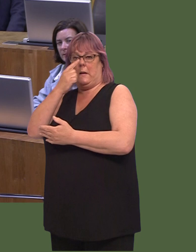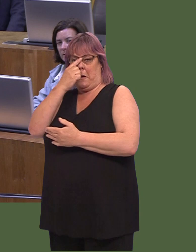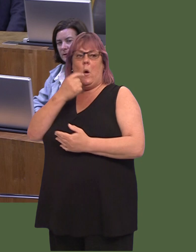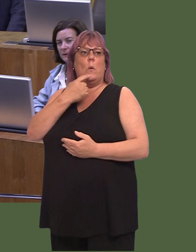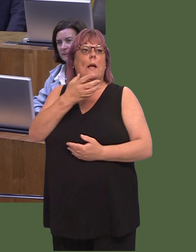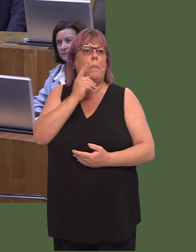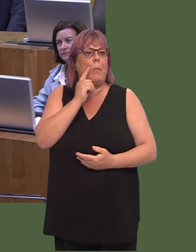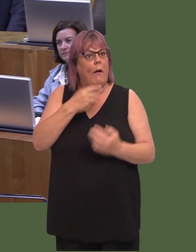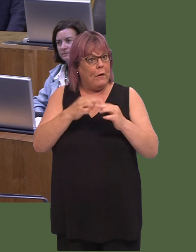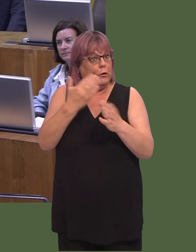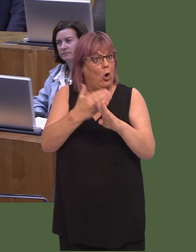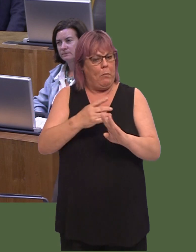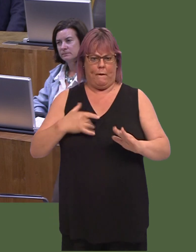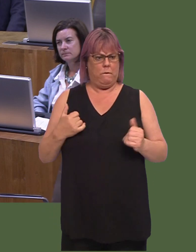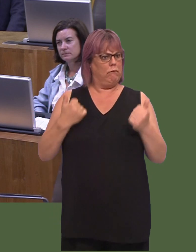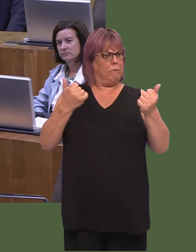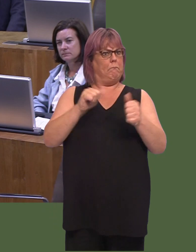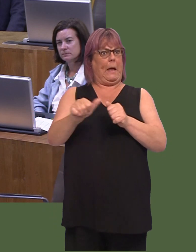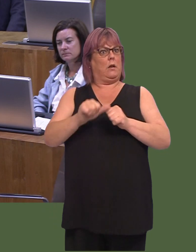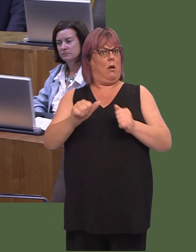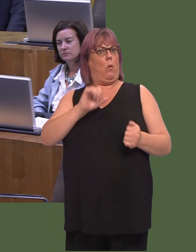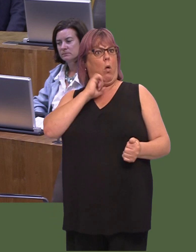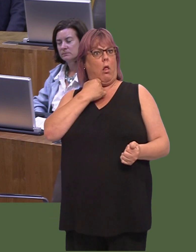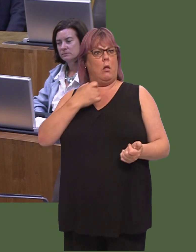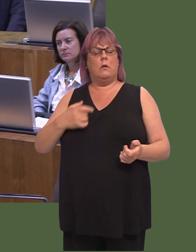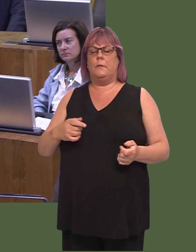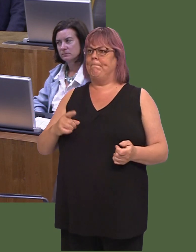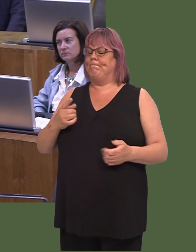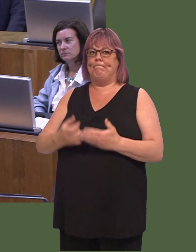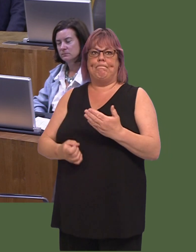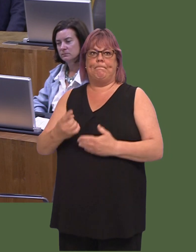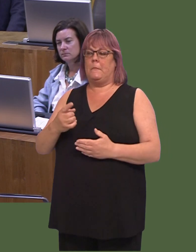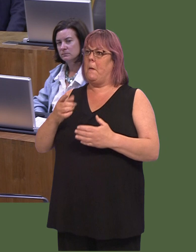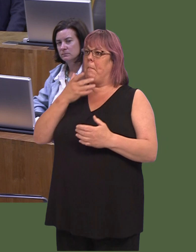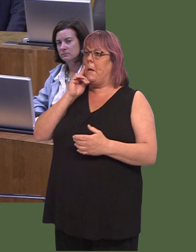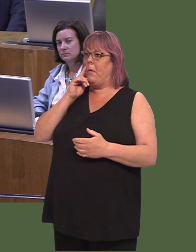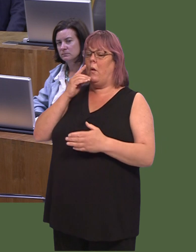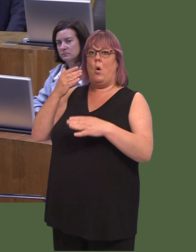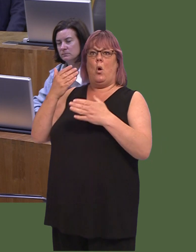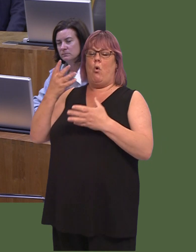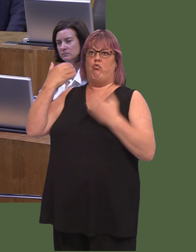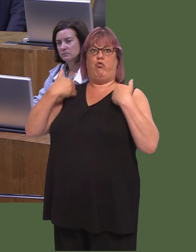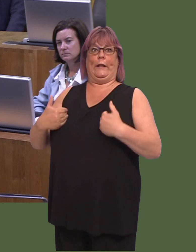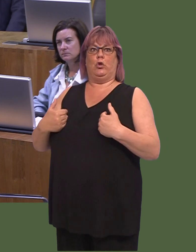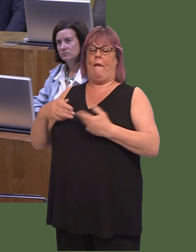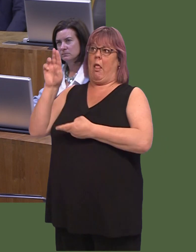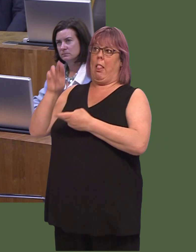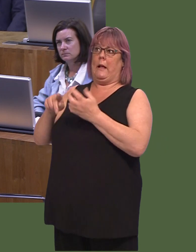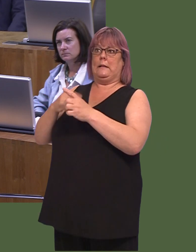We used to say to people, 'If you get a job, you'll be better off'. That's no longer the case. We've seen in-work benefits cut, we've seen tax cuts for those who earn the most, and